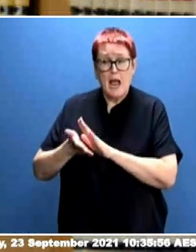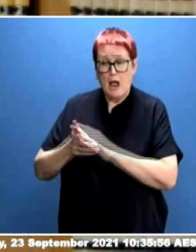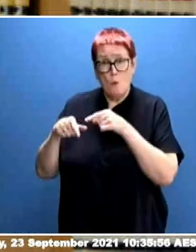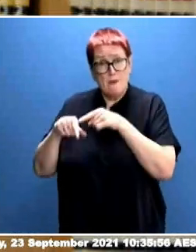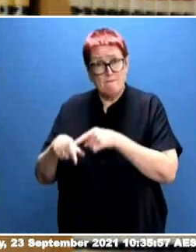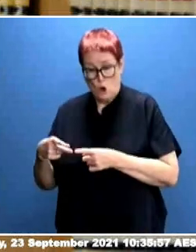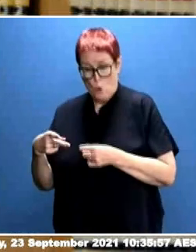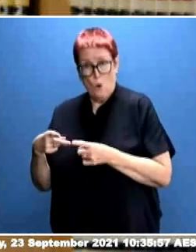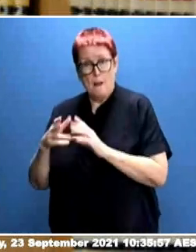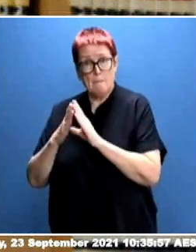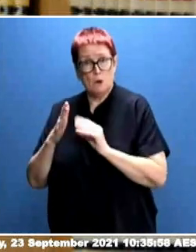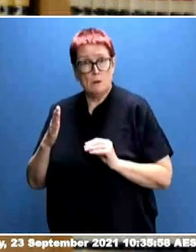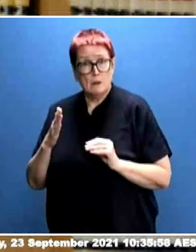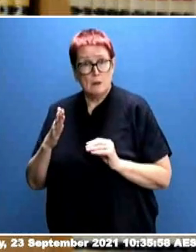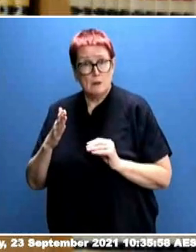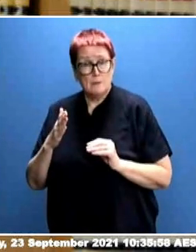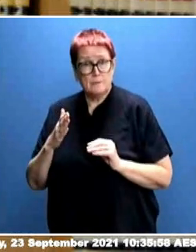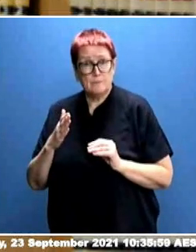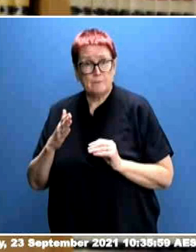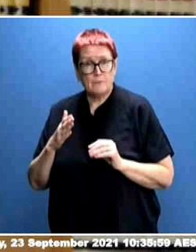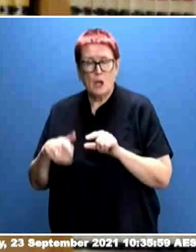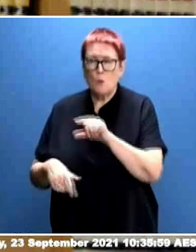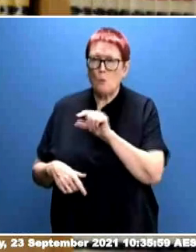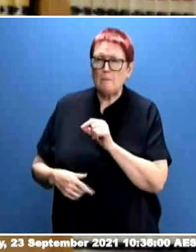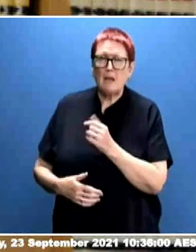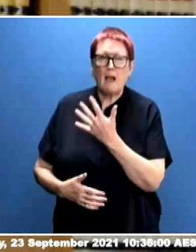is that we highlight five to eight key indicators